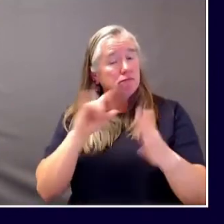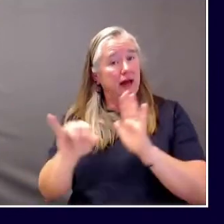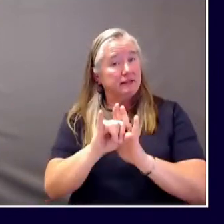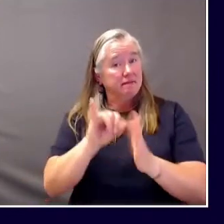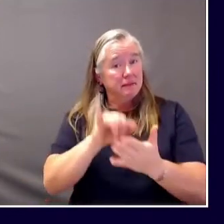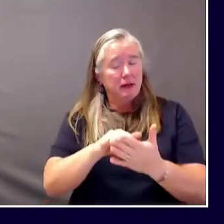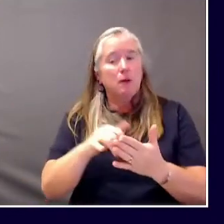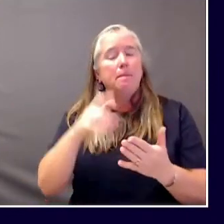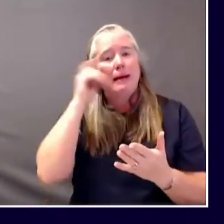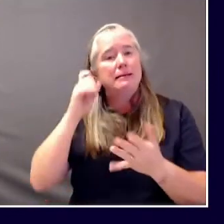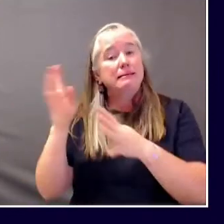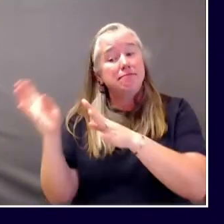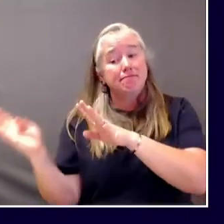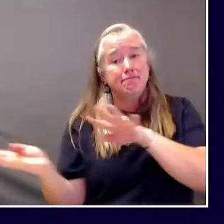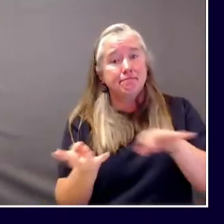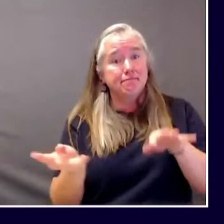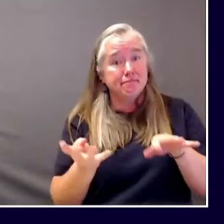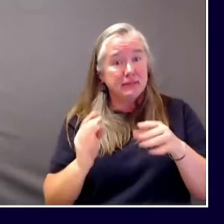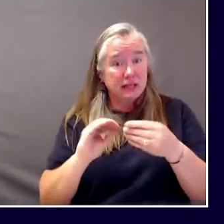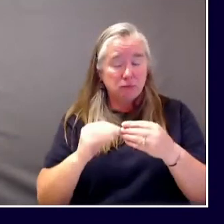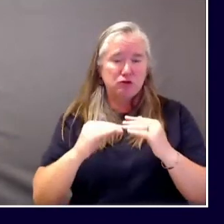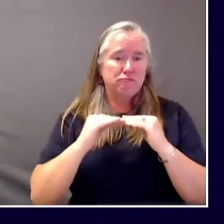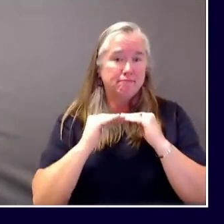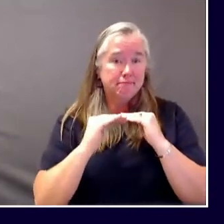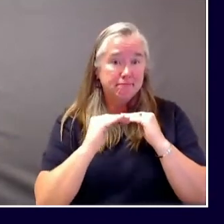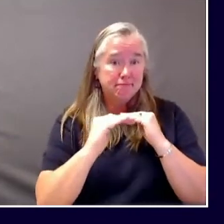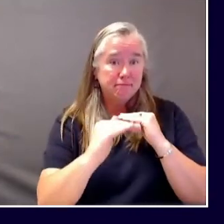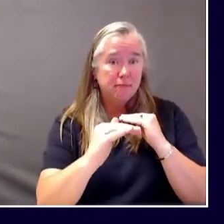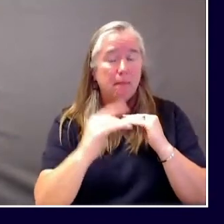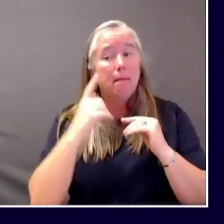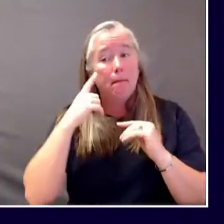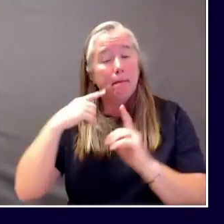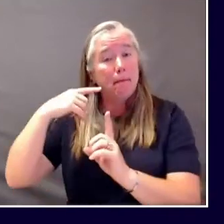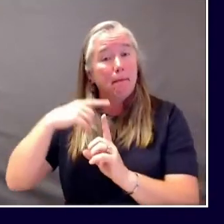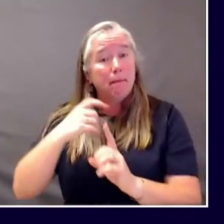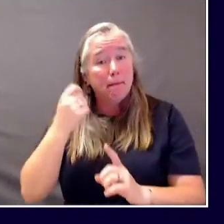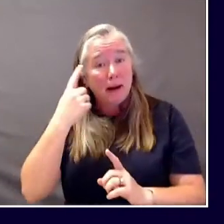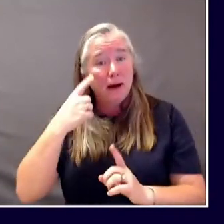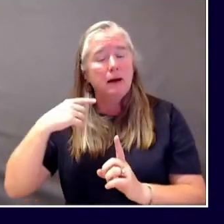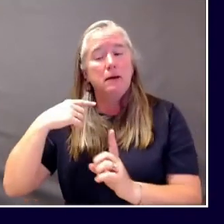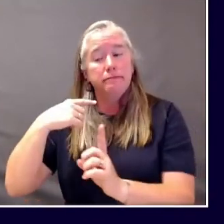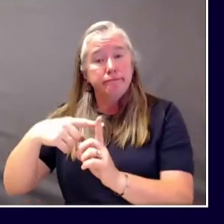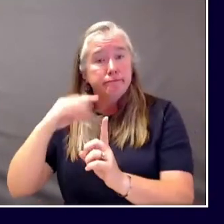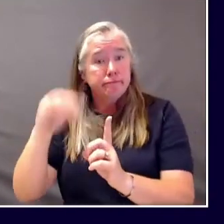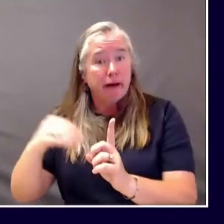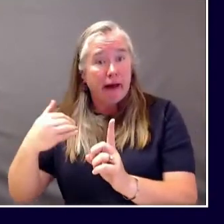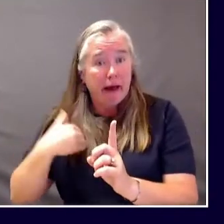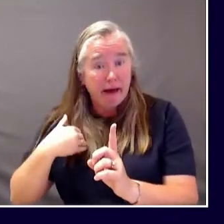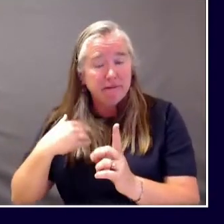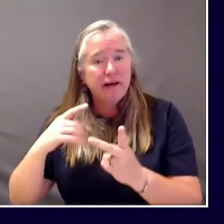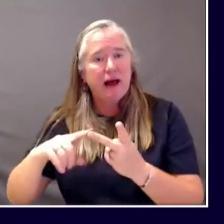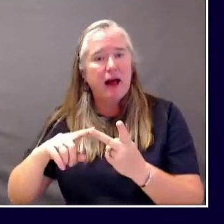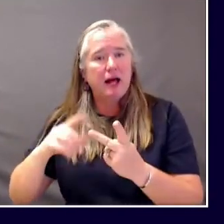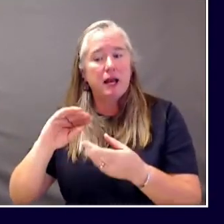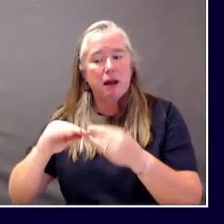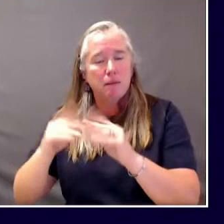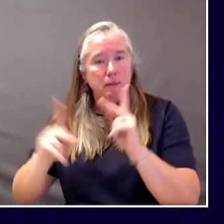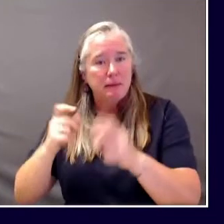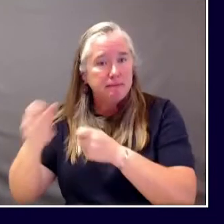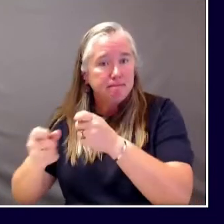same at a time when our positivity